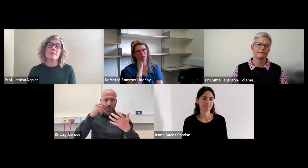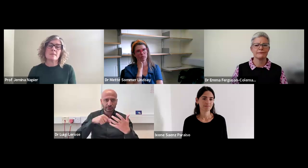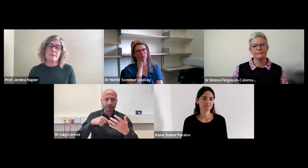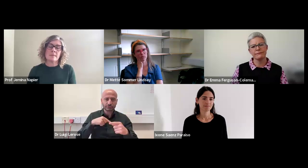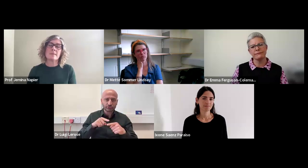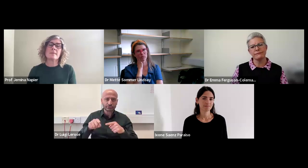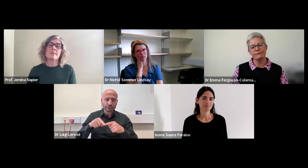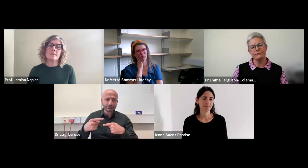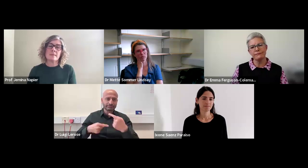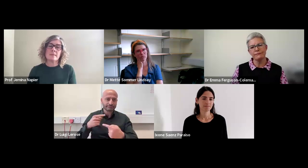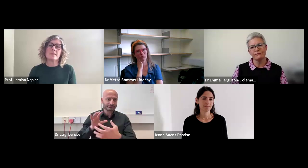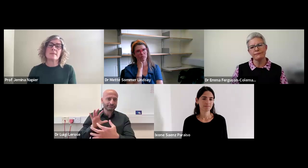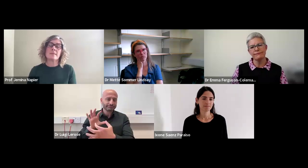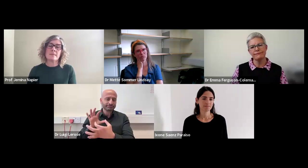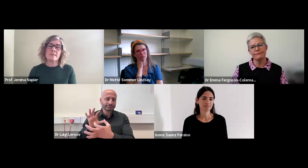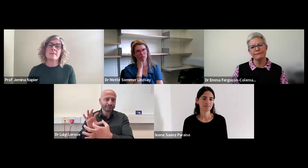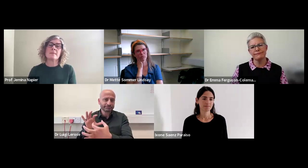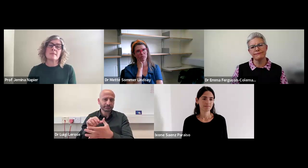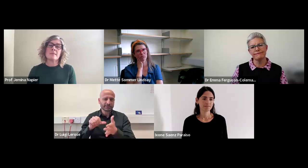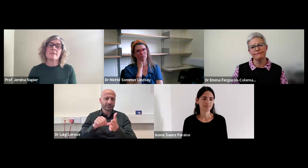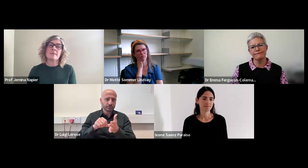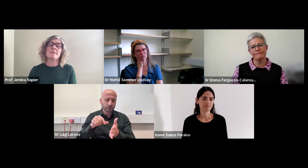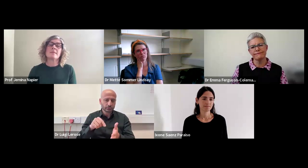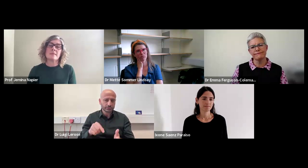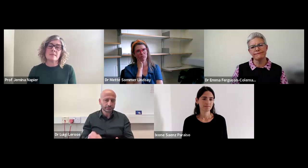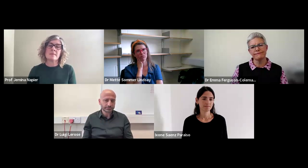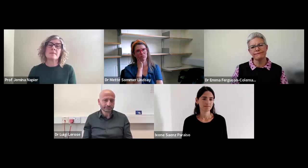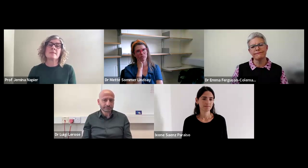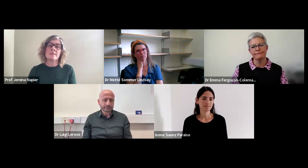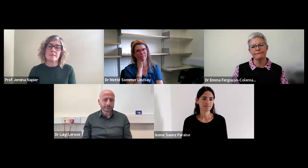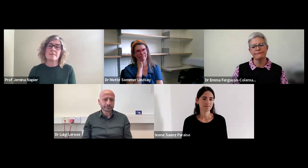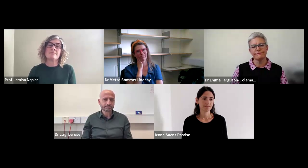all the work's been done, and all the concern it's on the part of us trying to build bridges